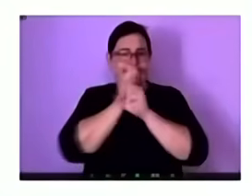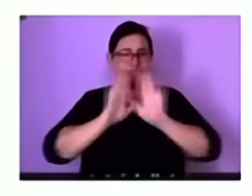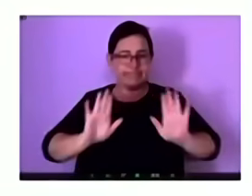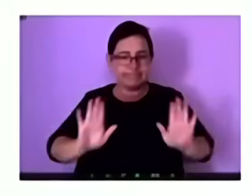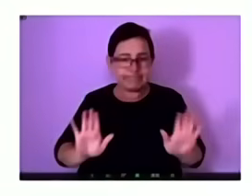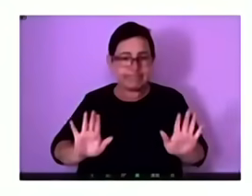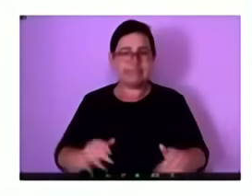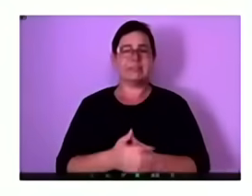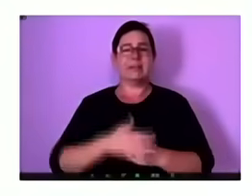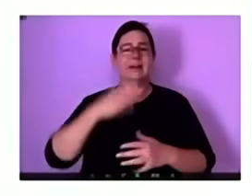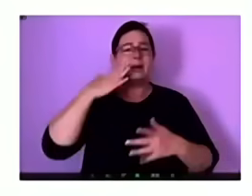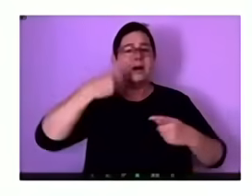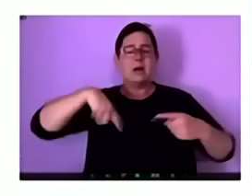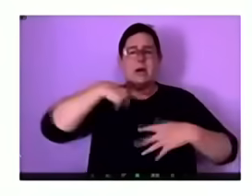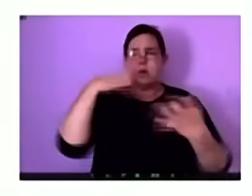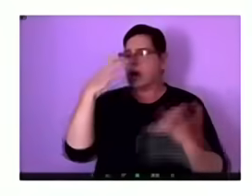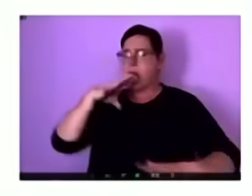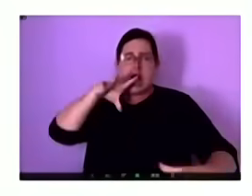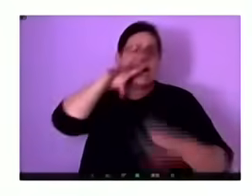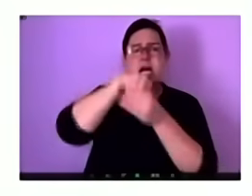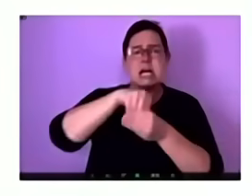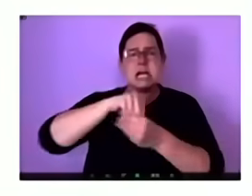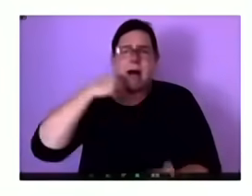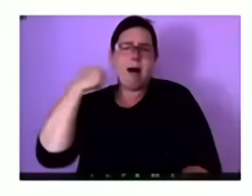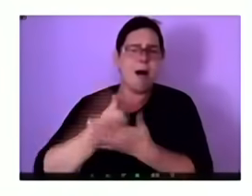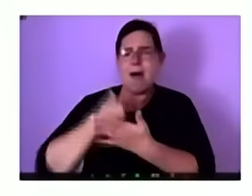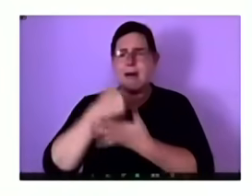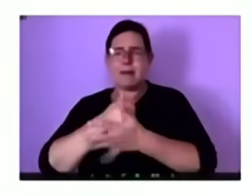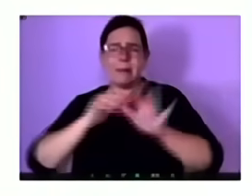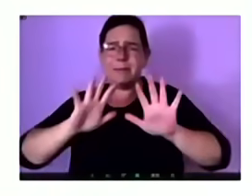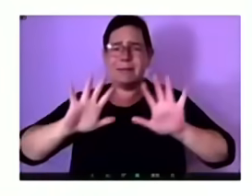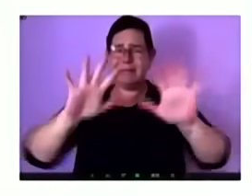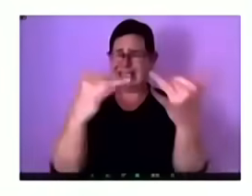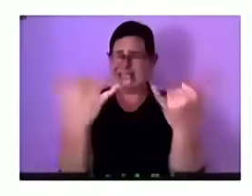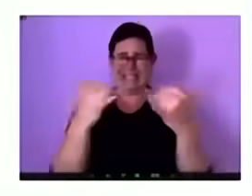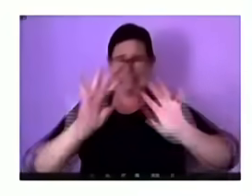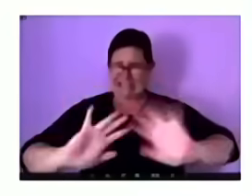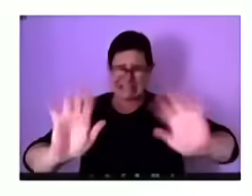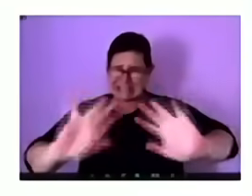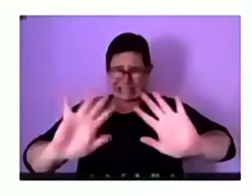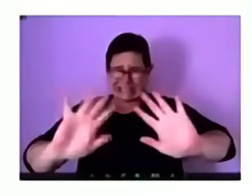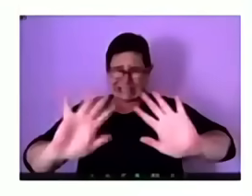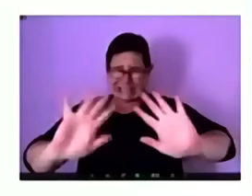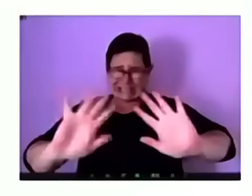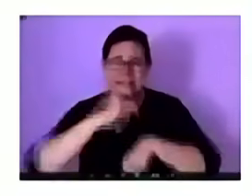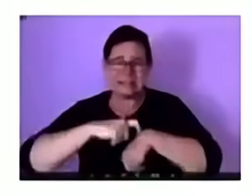AN EFFORT TO HELP SEARCH FOR THOSE MISSING. THIS IS BECAUSE THE ONGOING